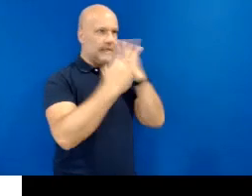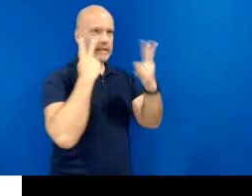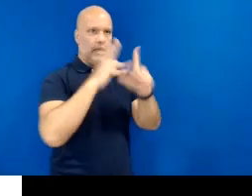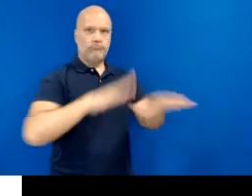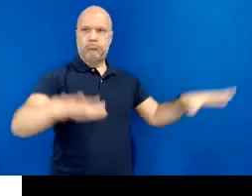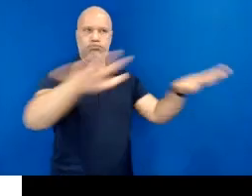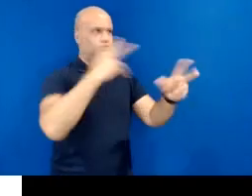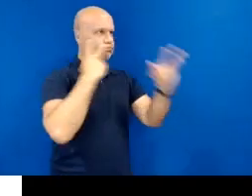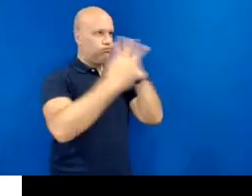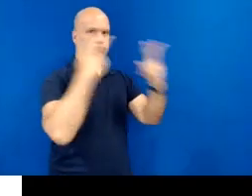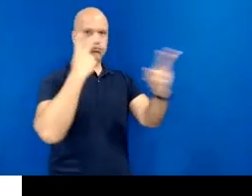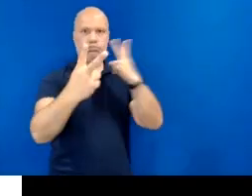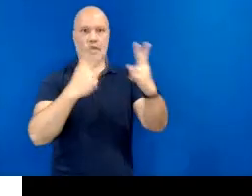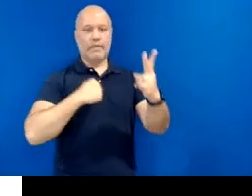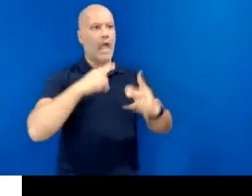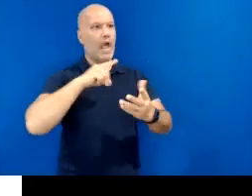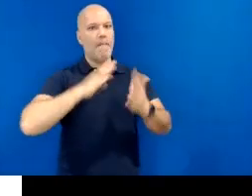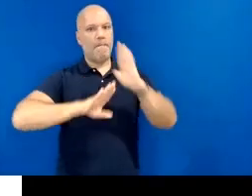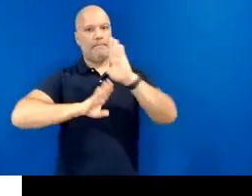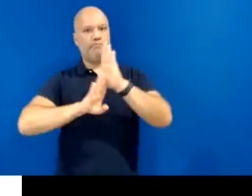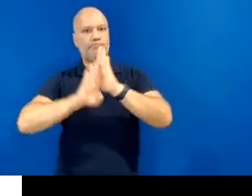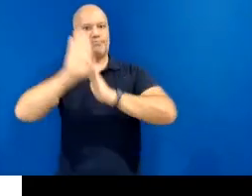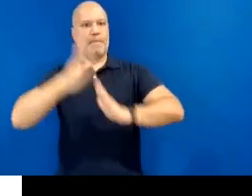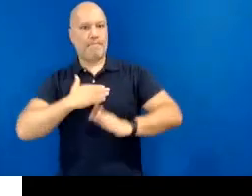we bring in our knowledge of the world around us.